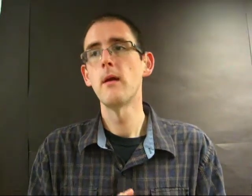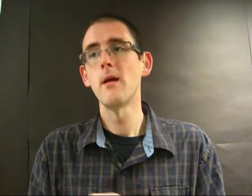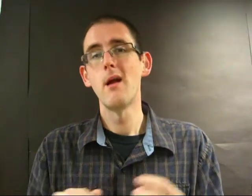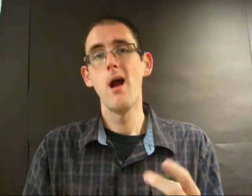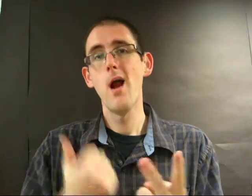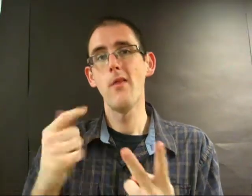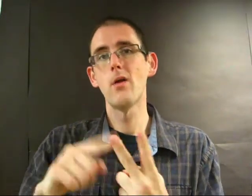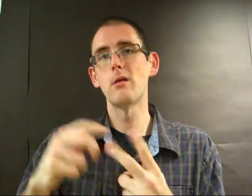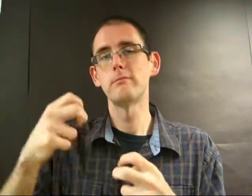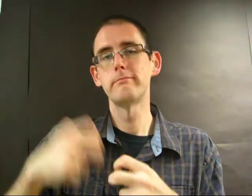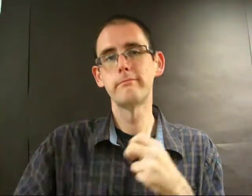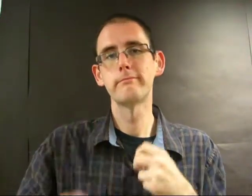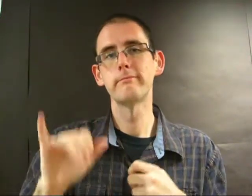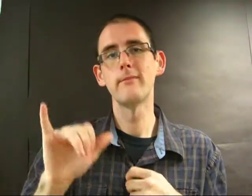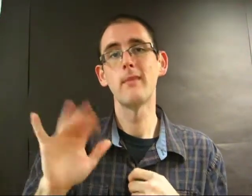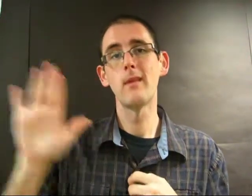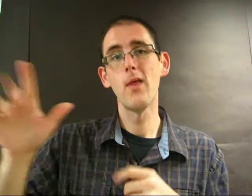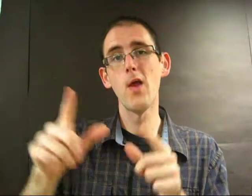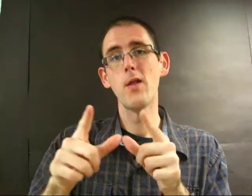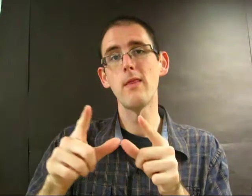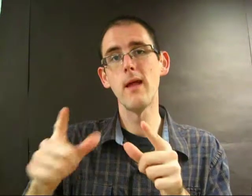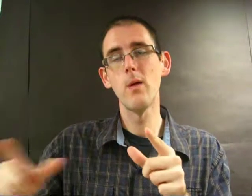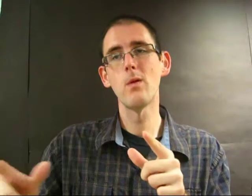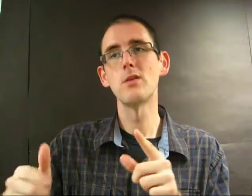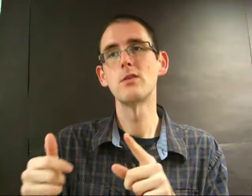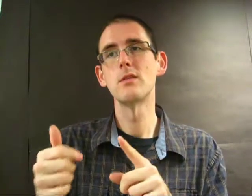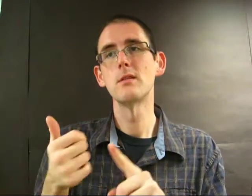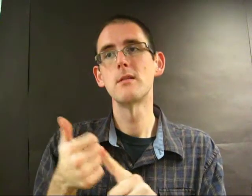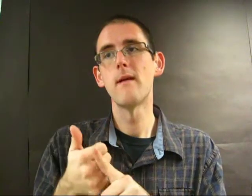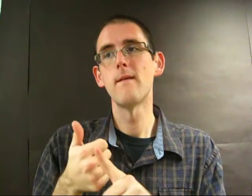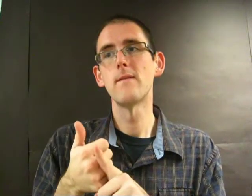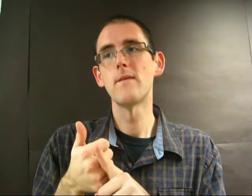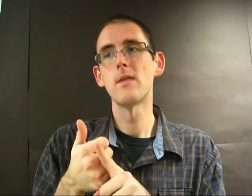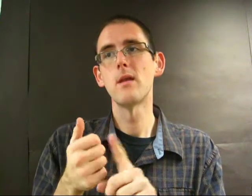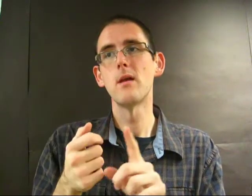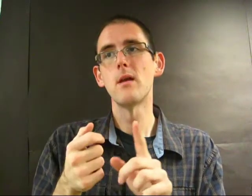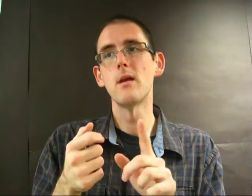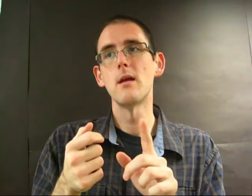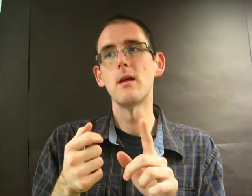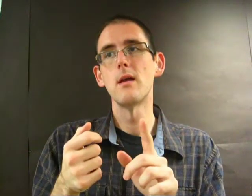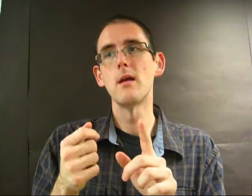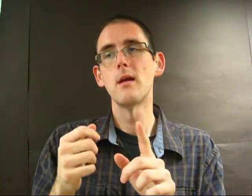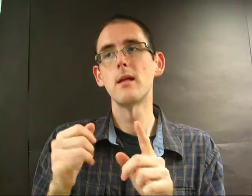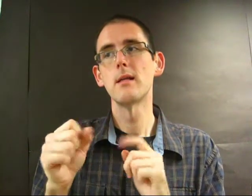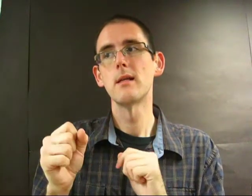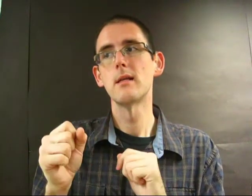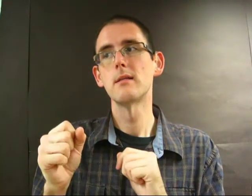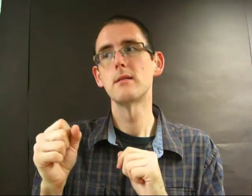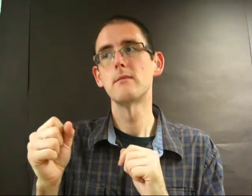The other difficulty is that their language is ...